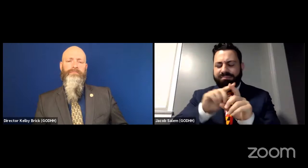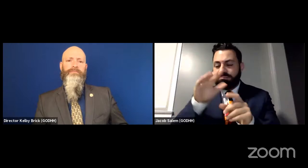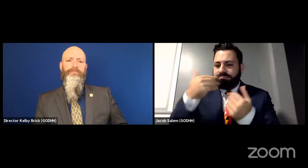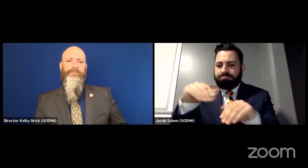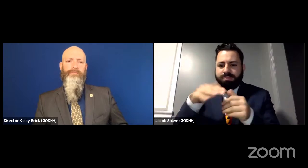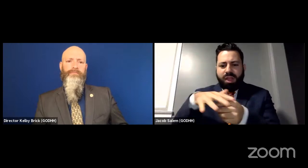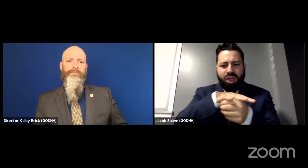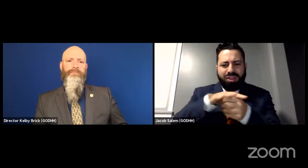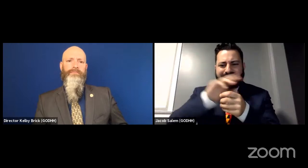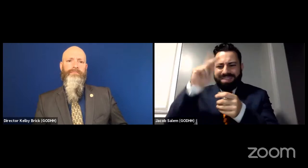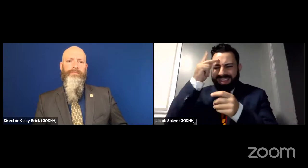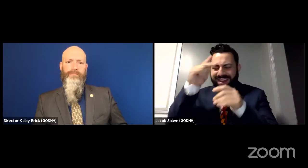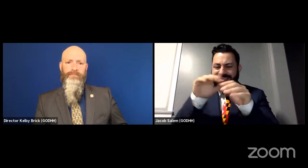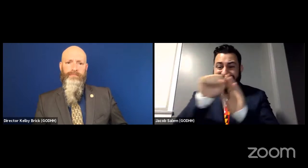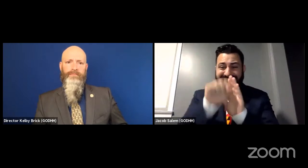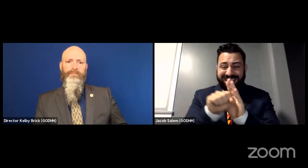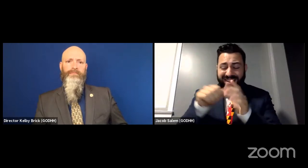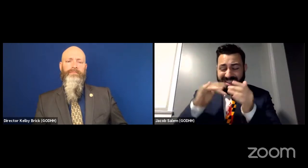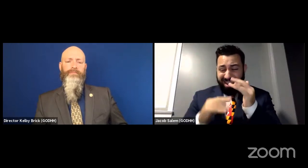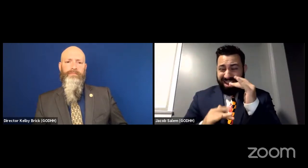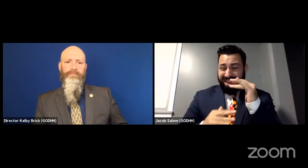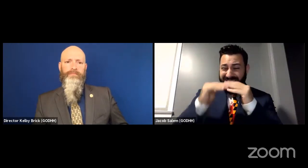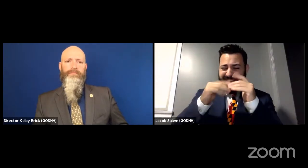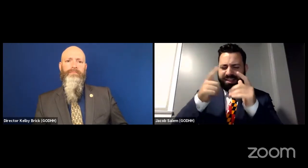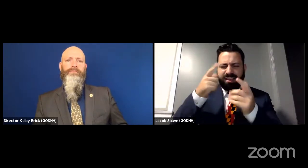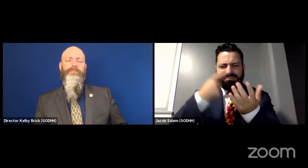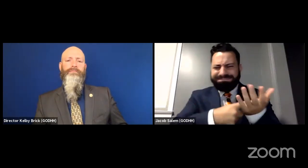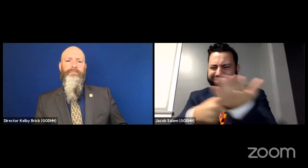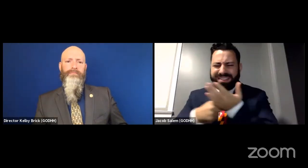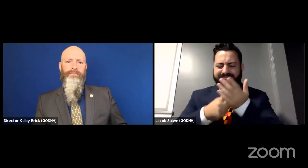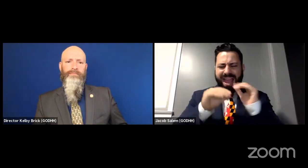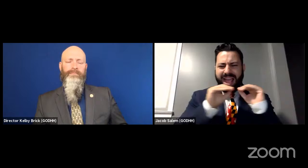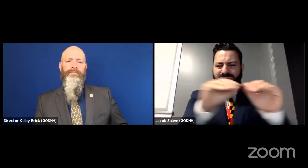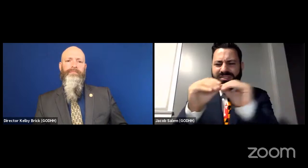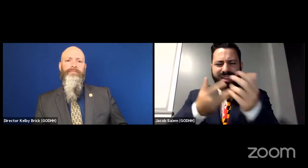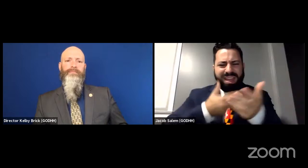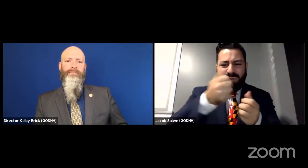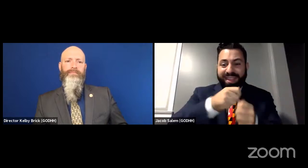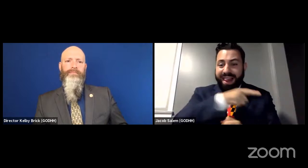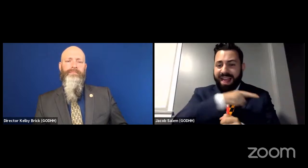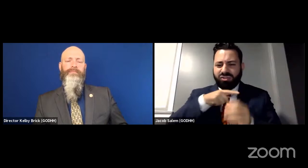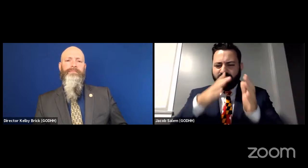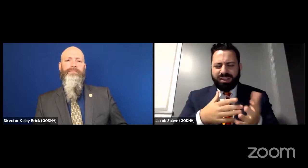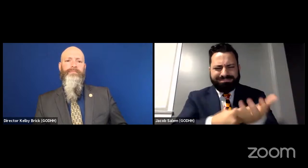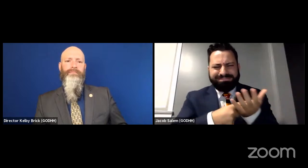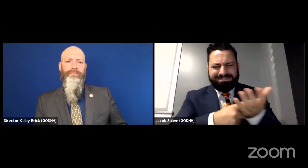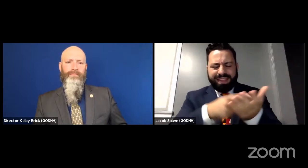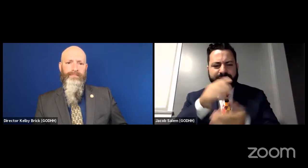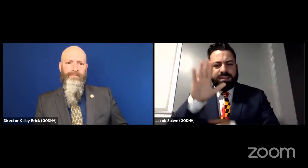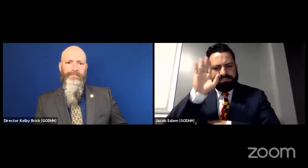shaker for the deaf community, not only at the local level, but at the state level. She